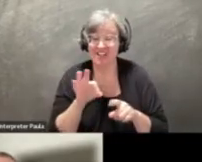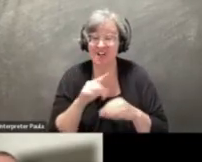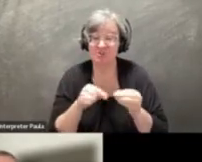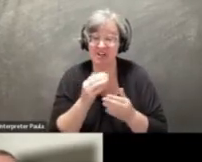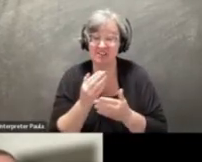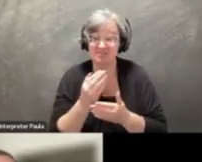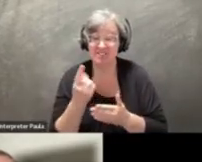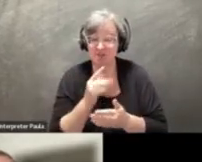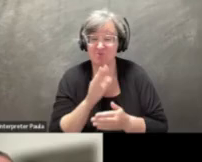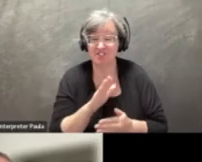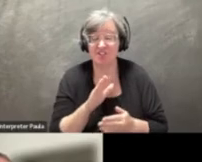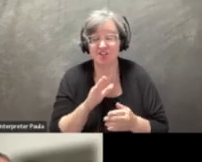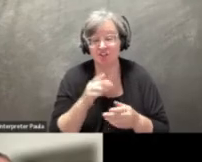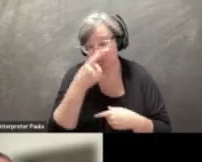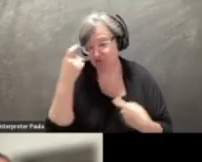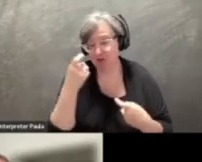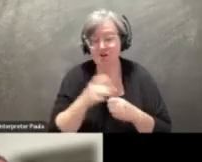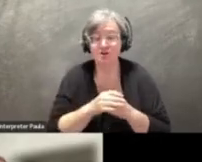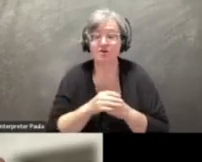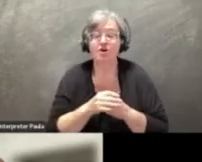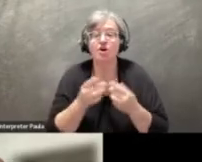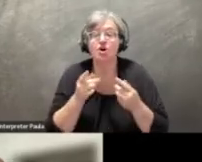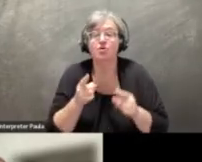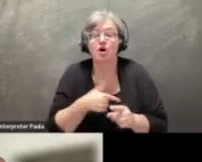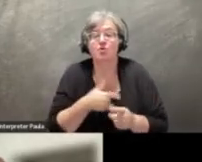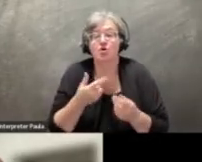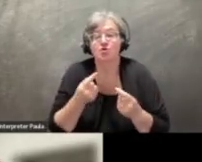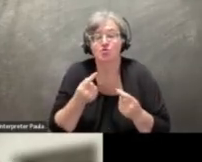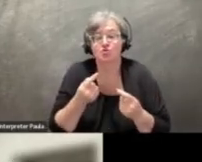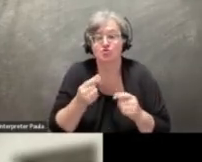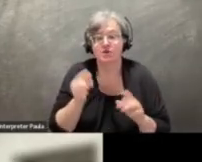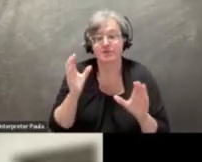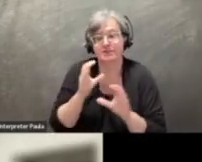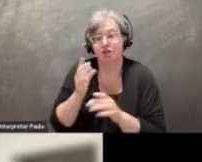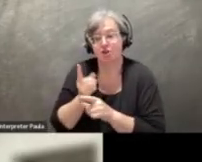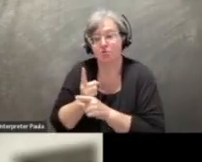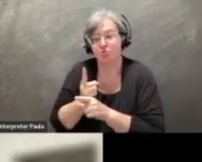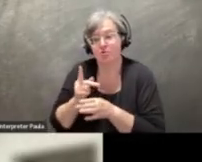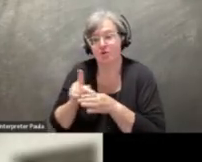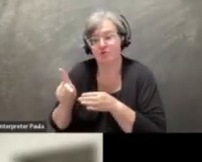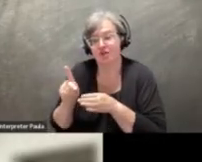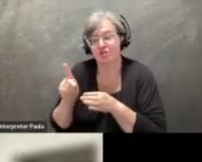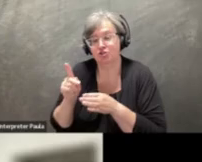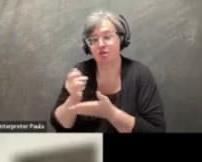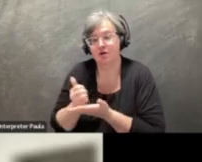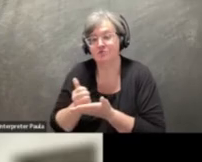them through that, while we are seeking the appropriate professional help, if that's what's needed, to really help that person have a better life.